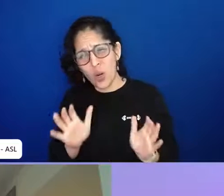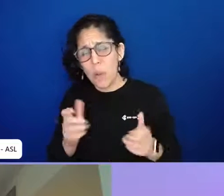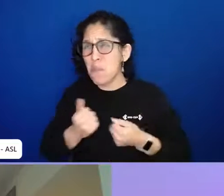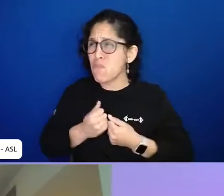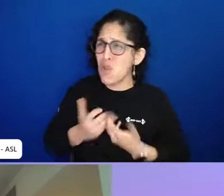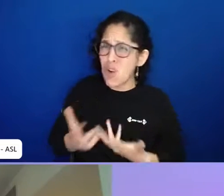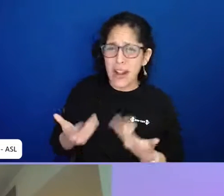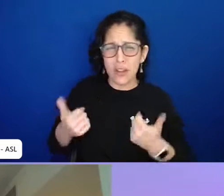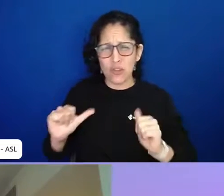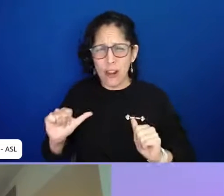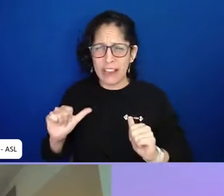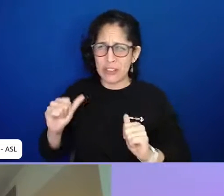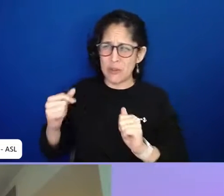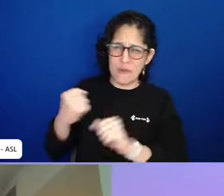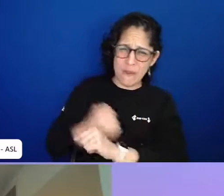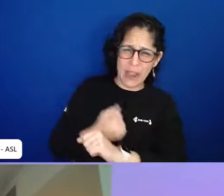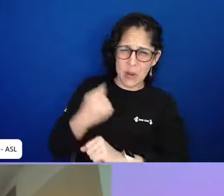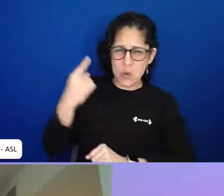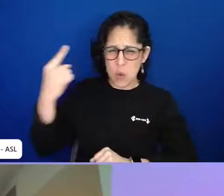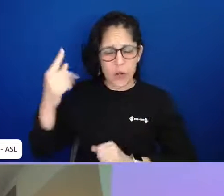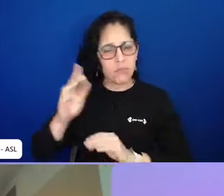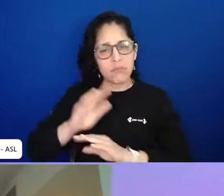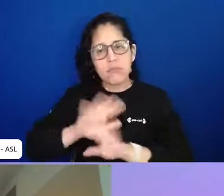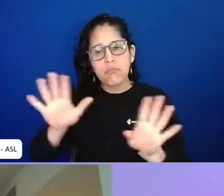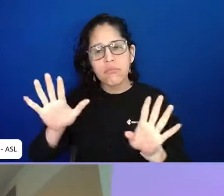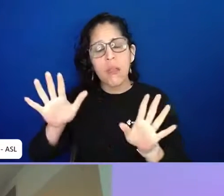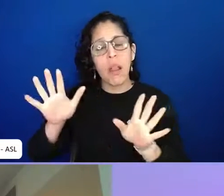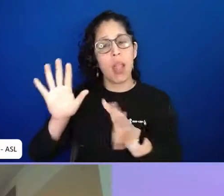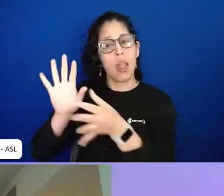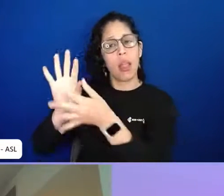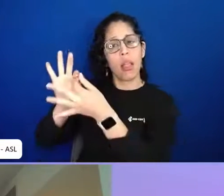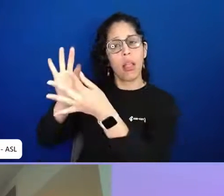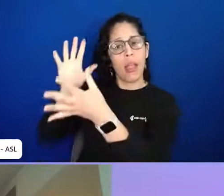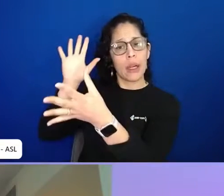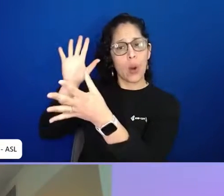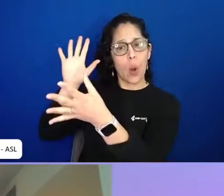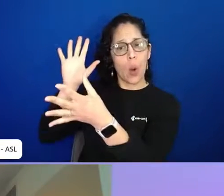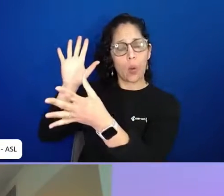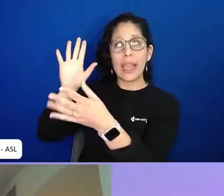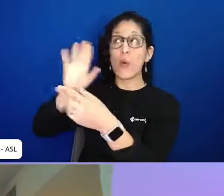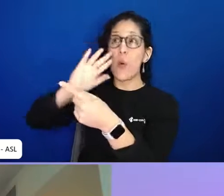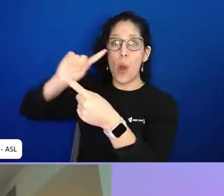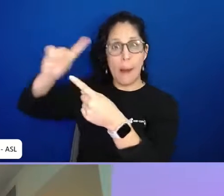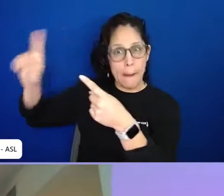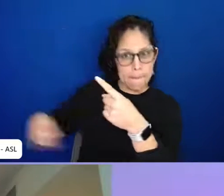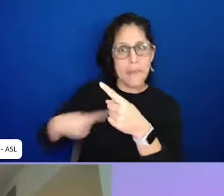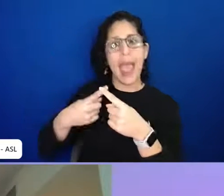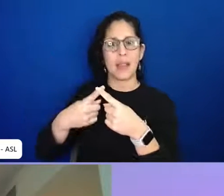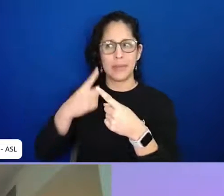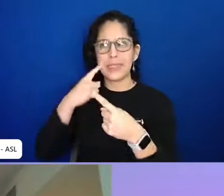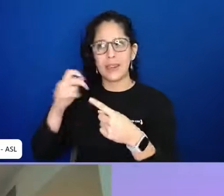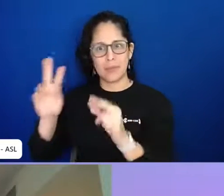there's so much to do, there's too much work to do don't burn yourself out on trying to